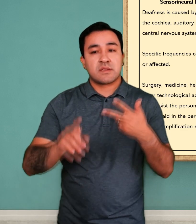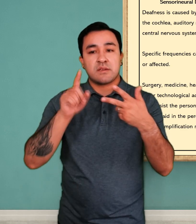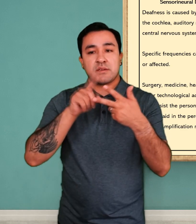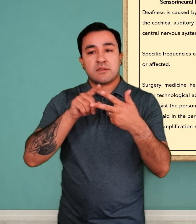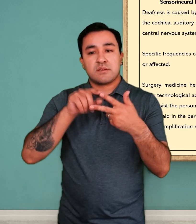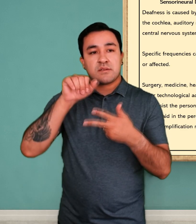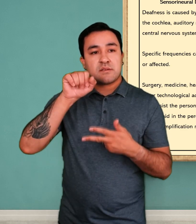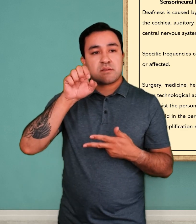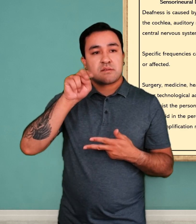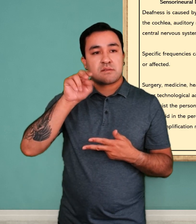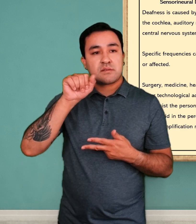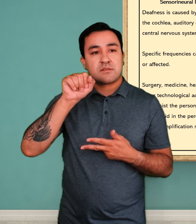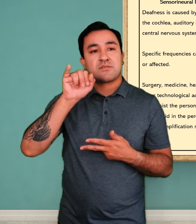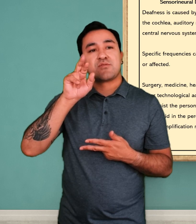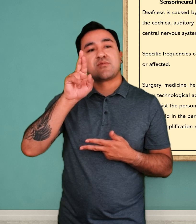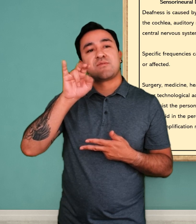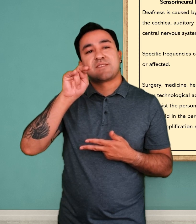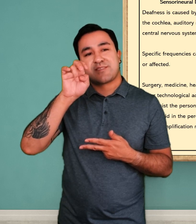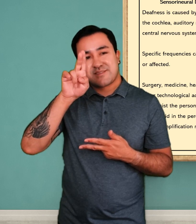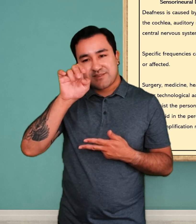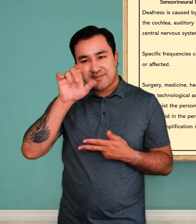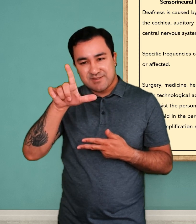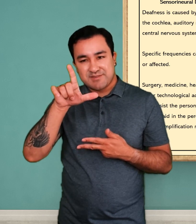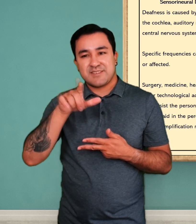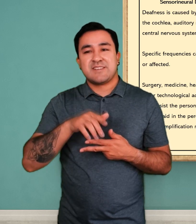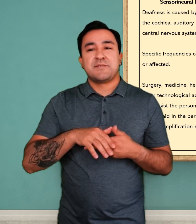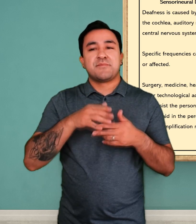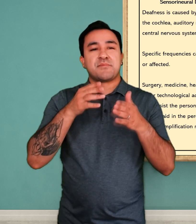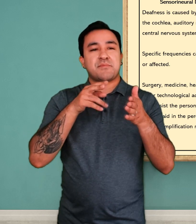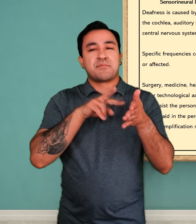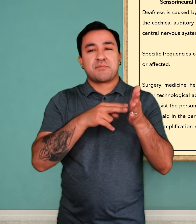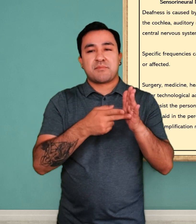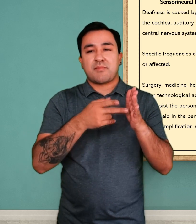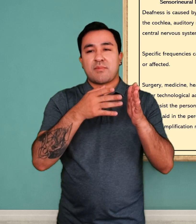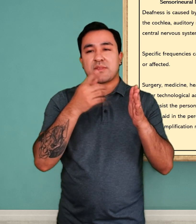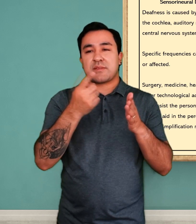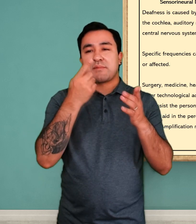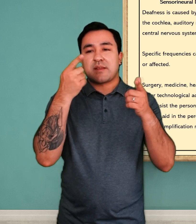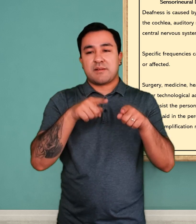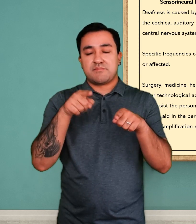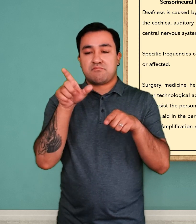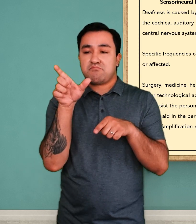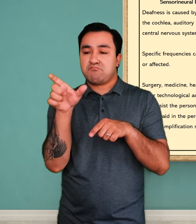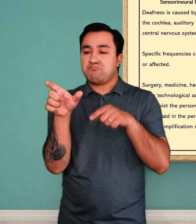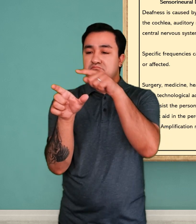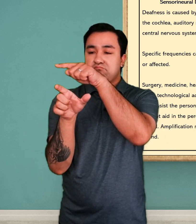Sensorineural deafness is when there is damage to the inner ear such as the cochlea, auditory